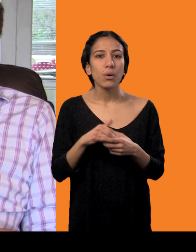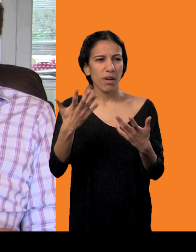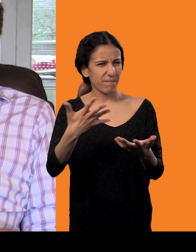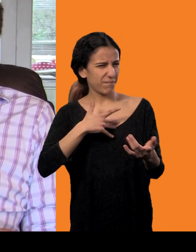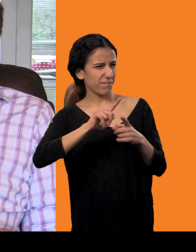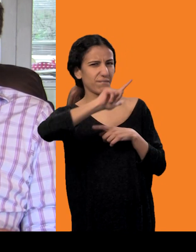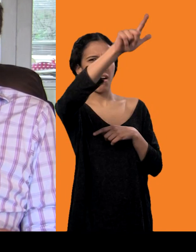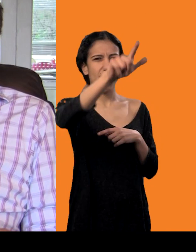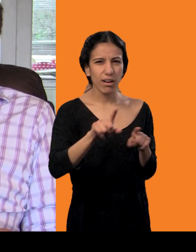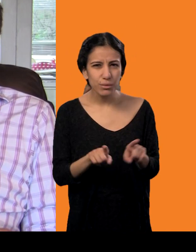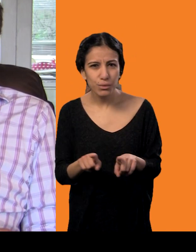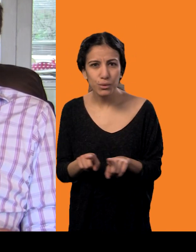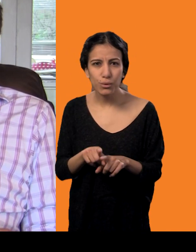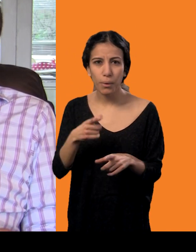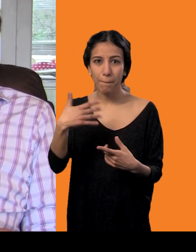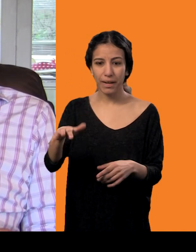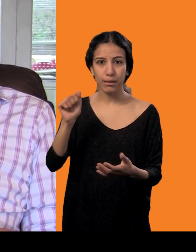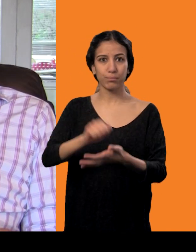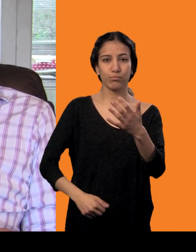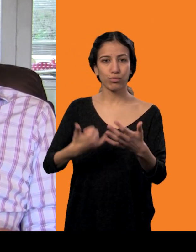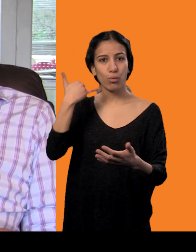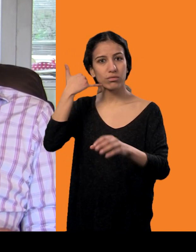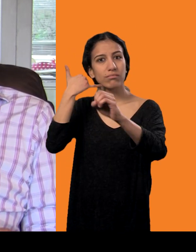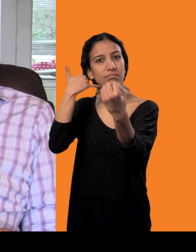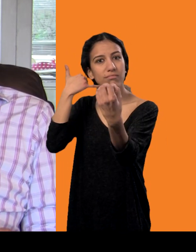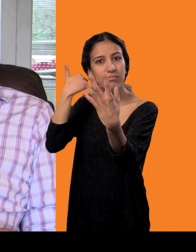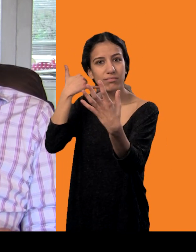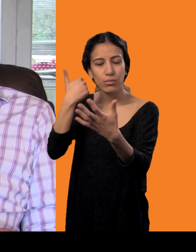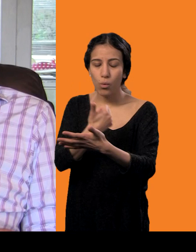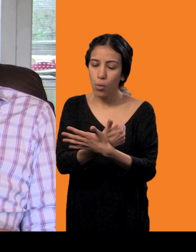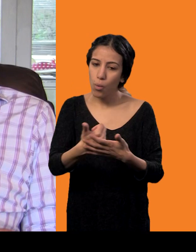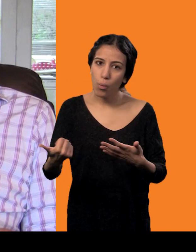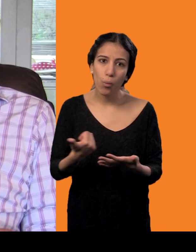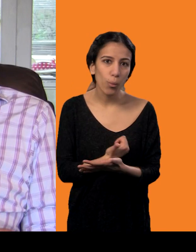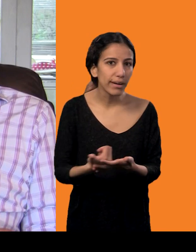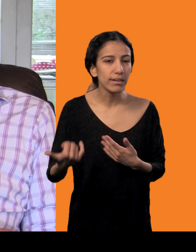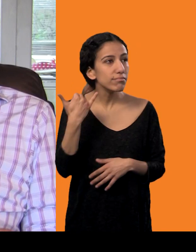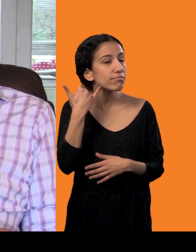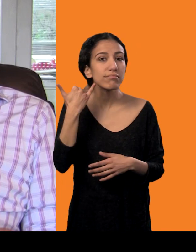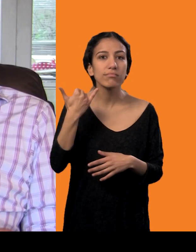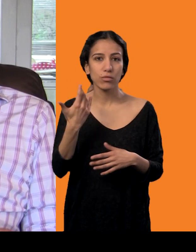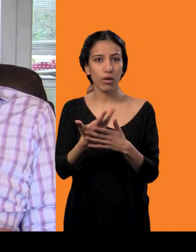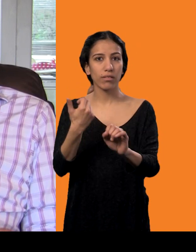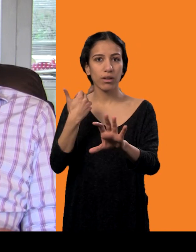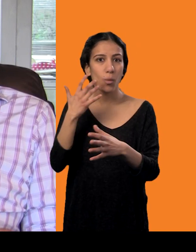because she could never hear them on the phone and they lived so afar away. So they bought her a speakerphone so she's always used speakerphone